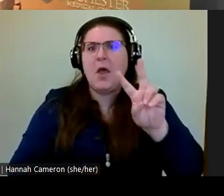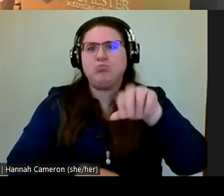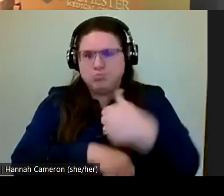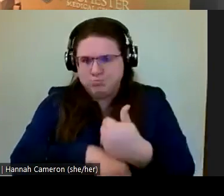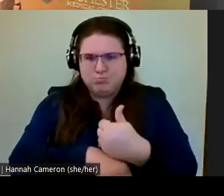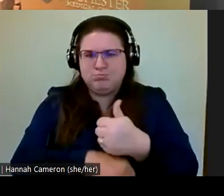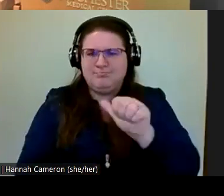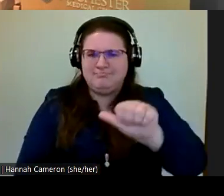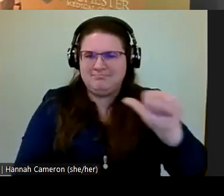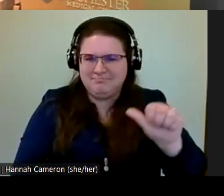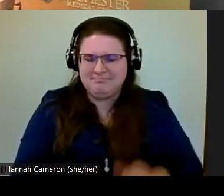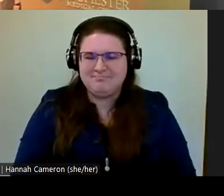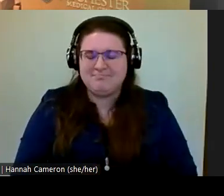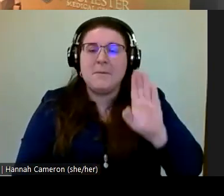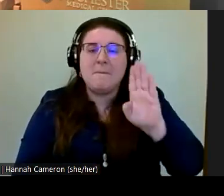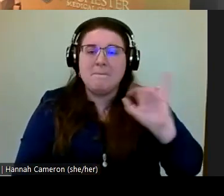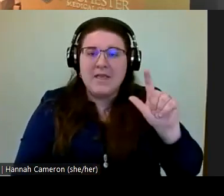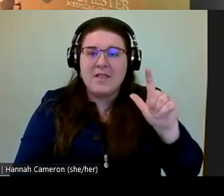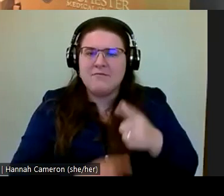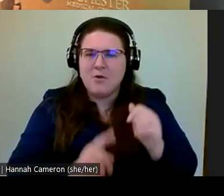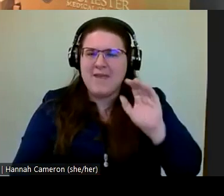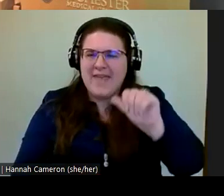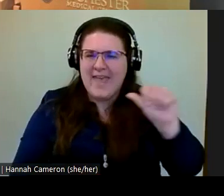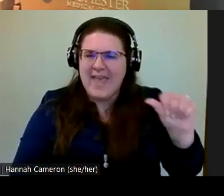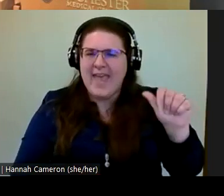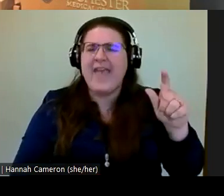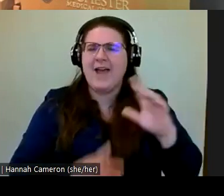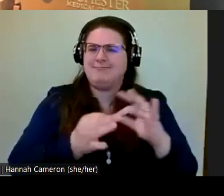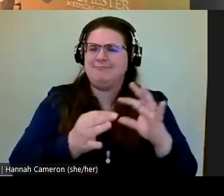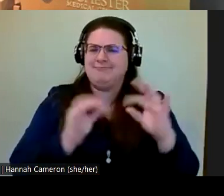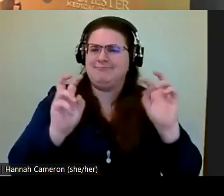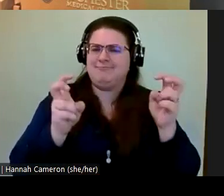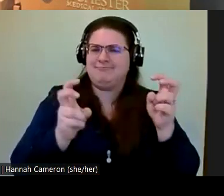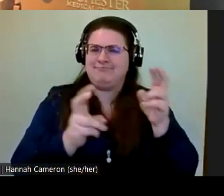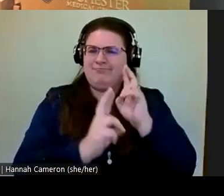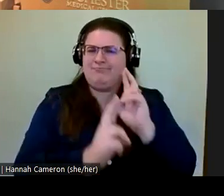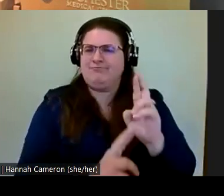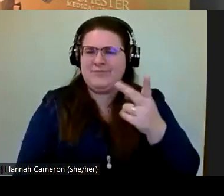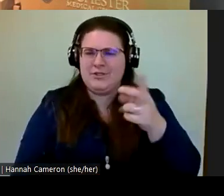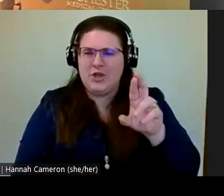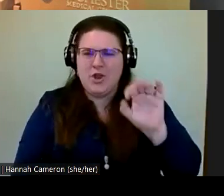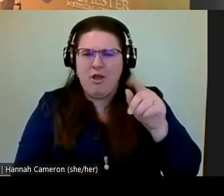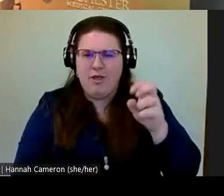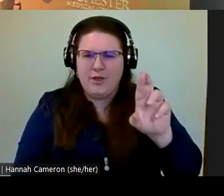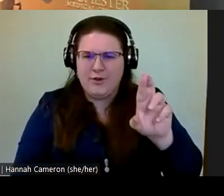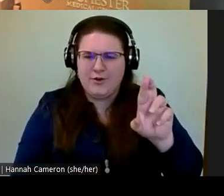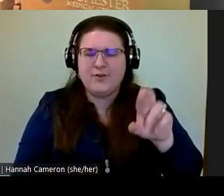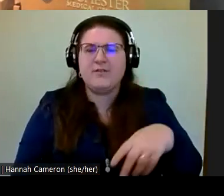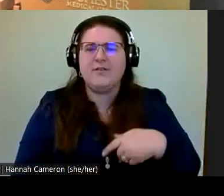from AA had a a quote about what about Dr CER um and when that he wrote to his widow um when he